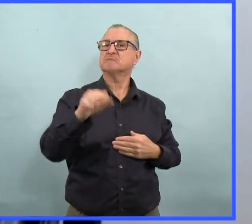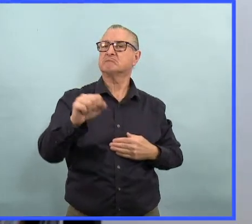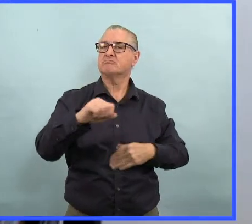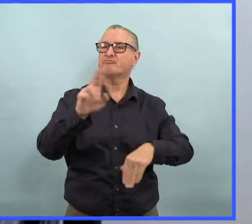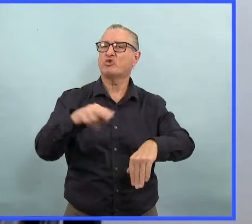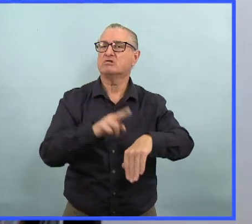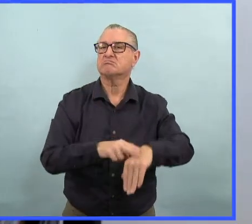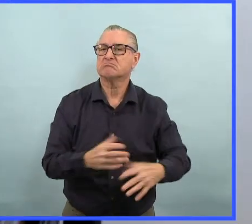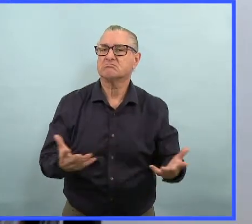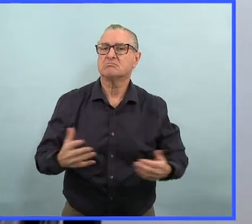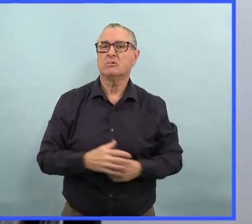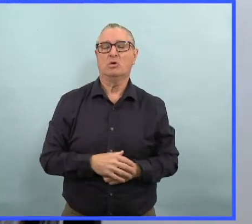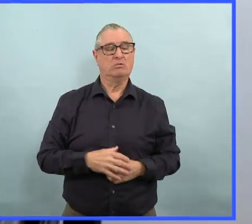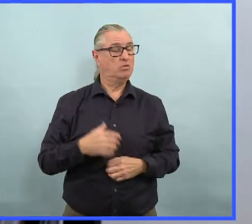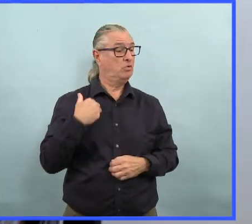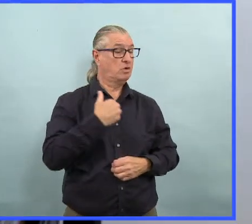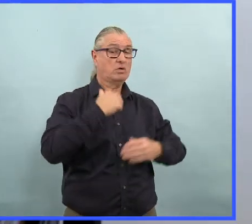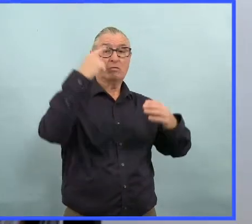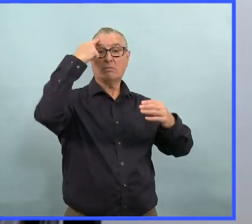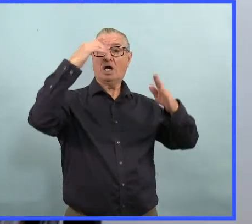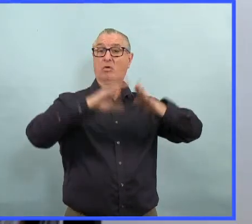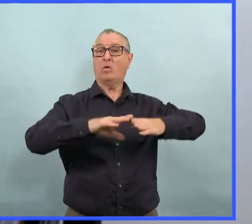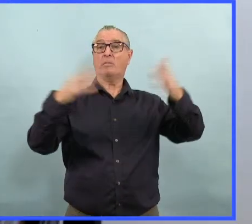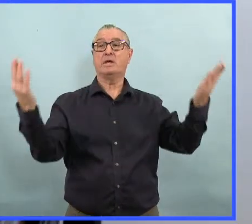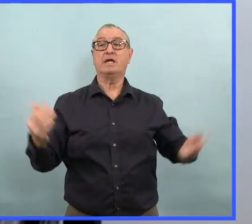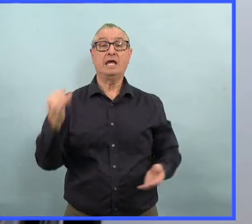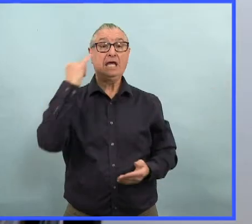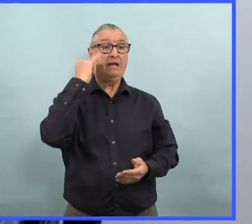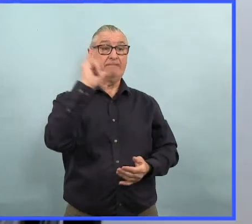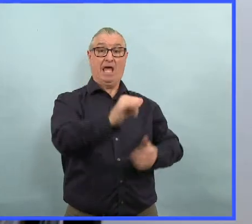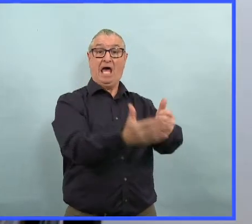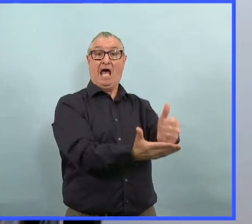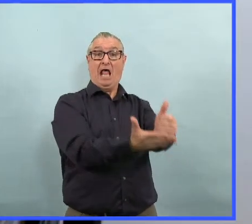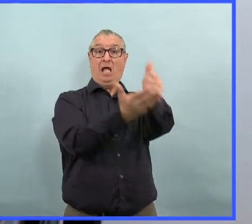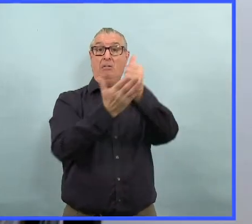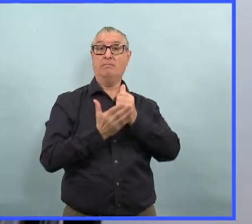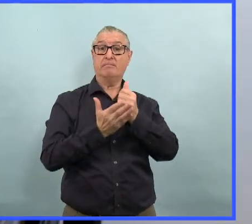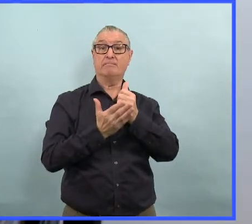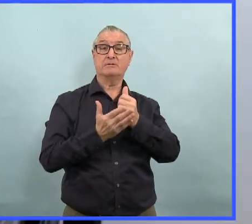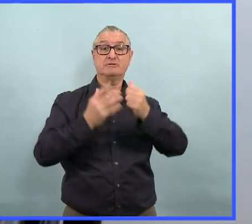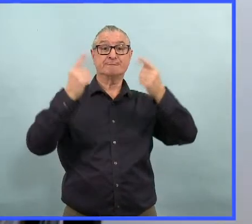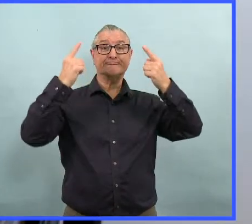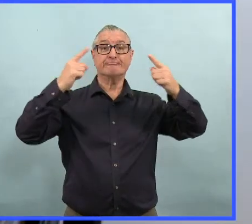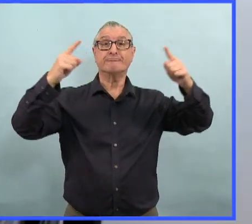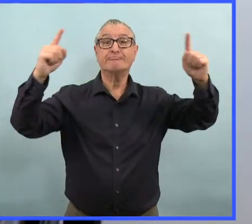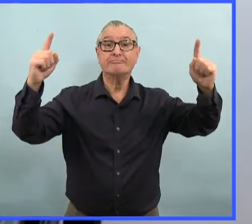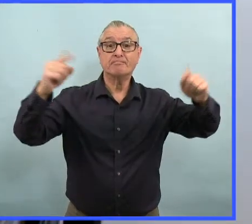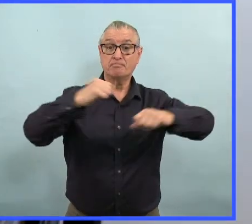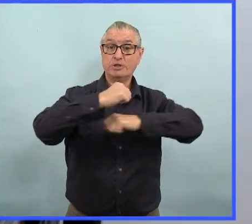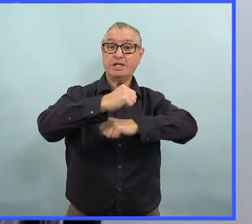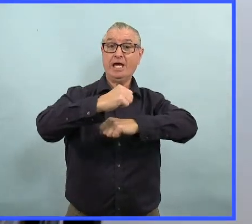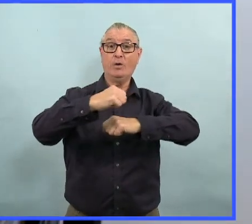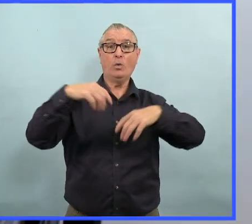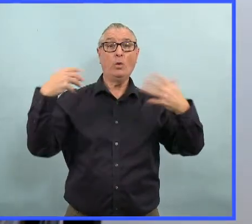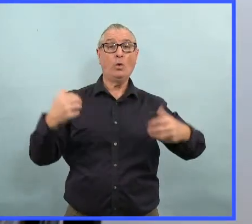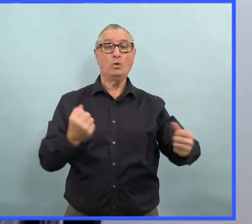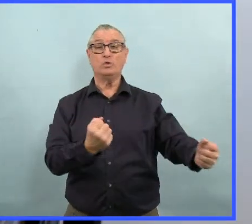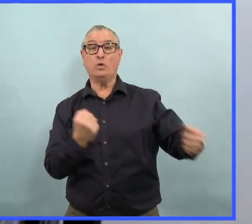is more effective against a larger variety of future variants